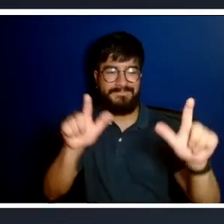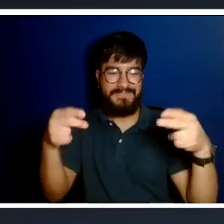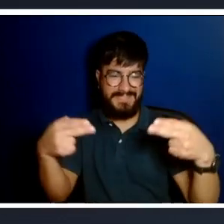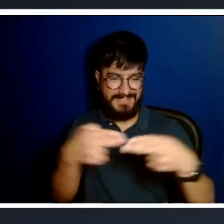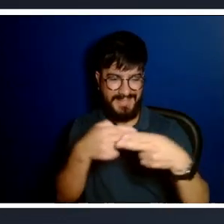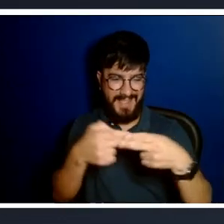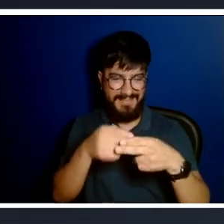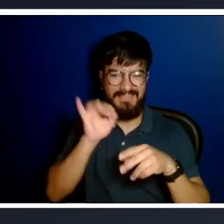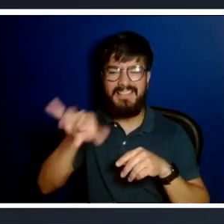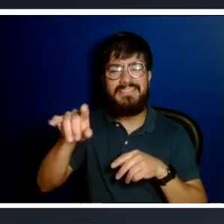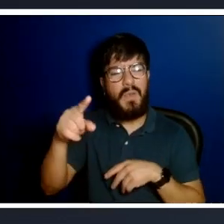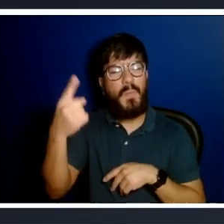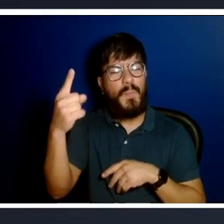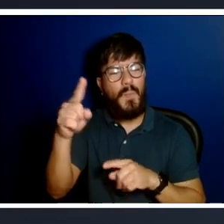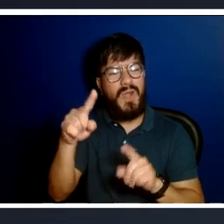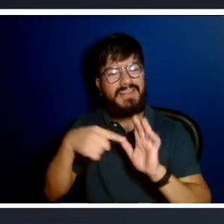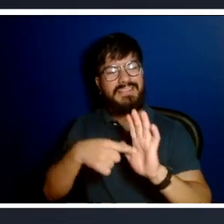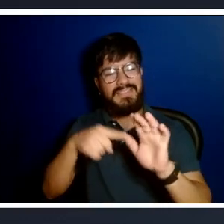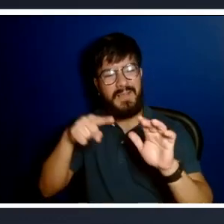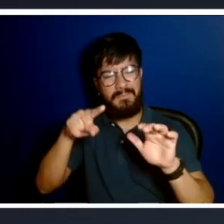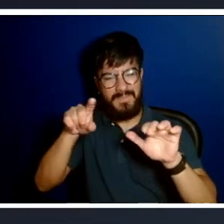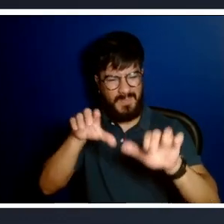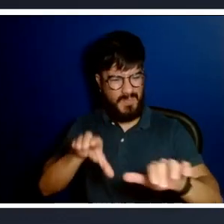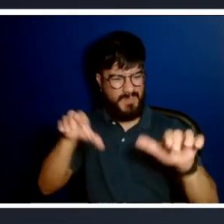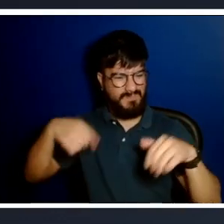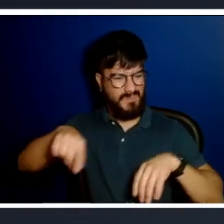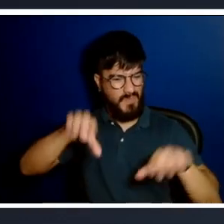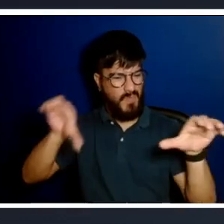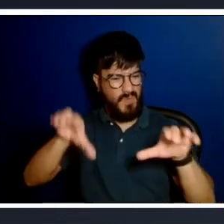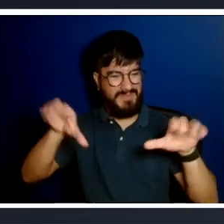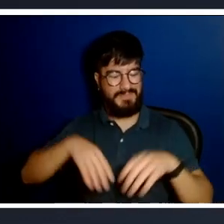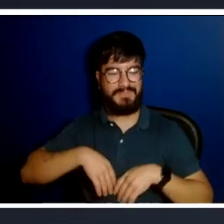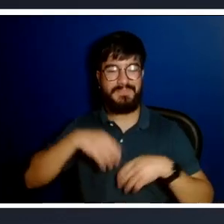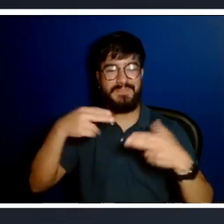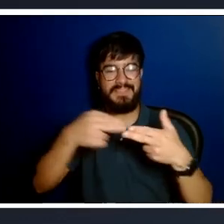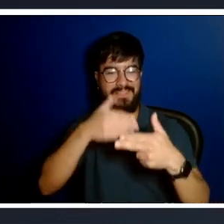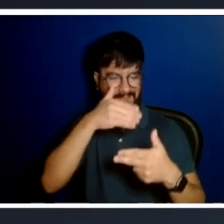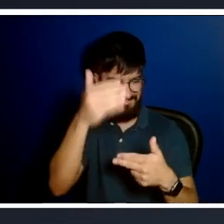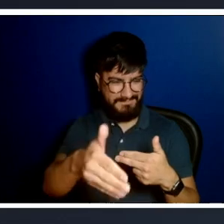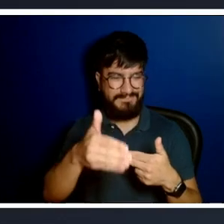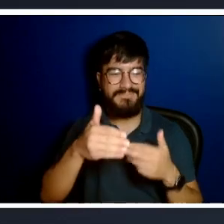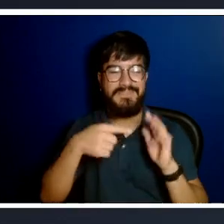and I think the next slide is an example of a program of our endangered species program. Again,